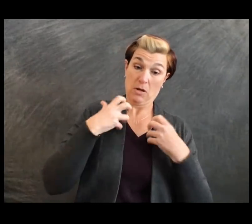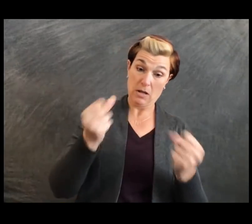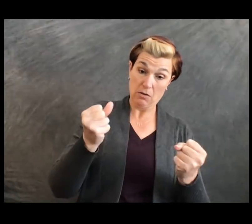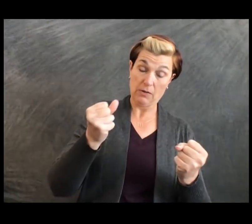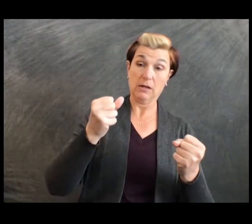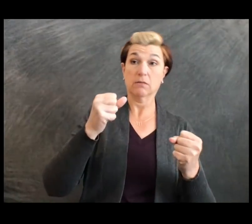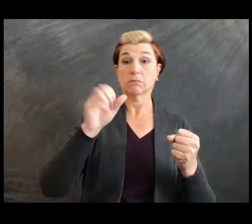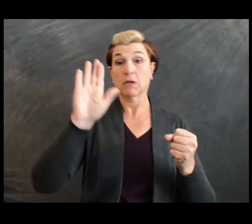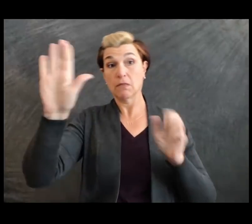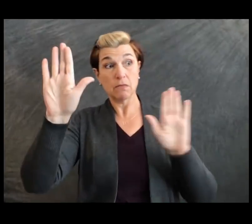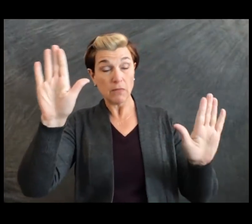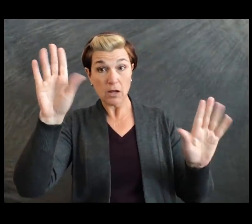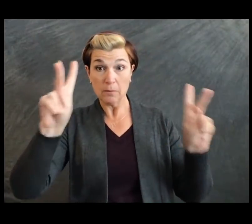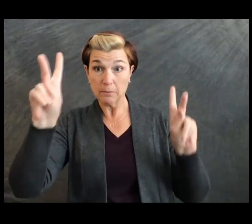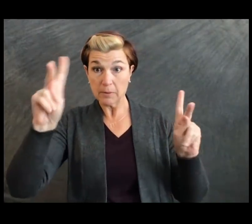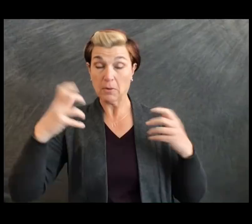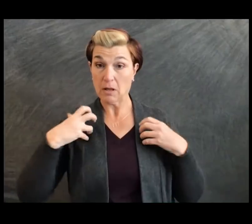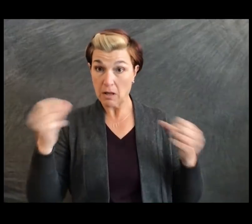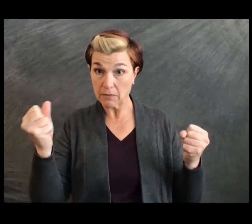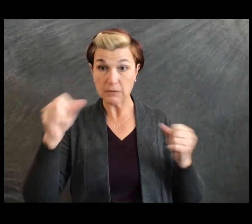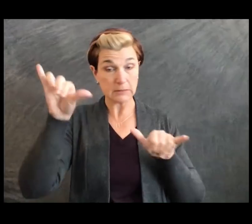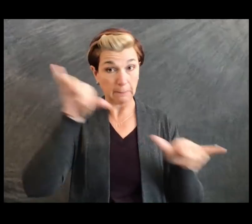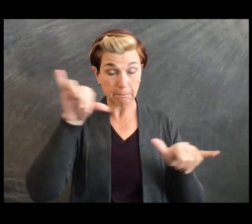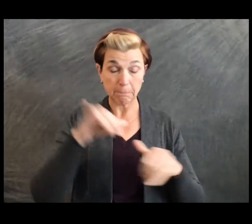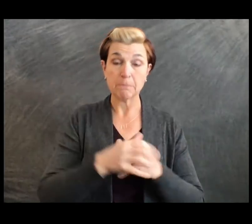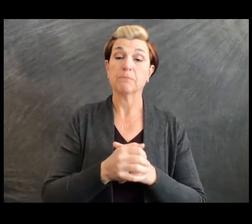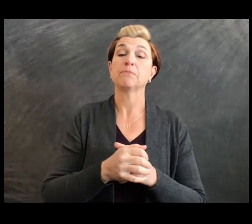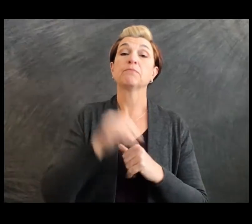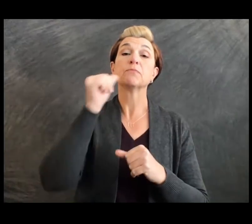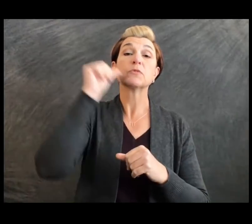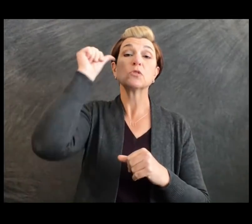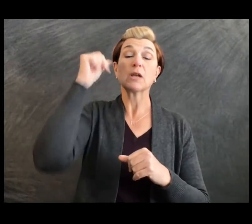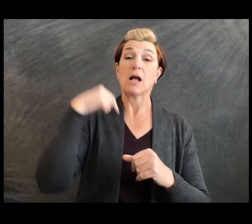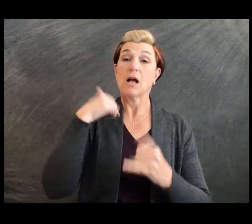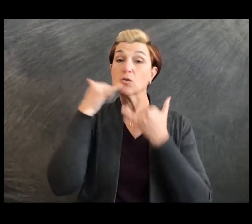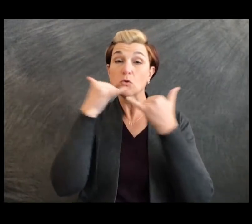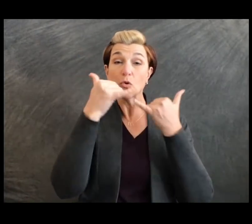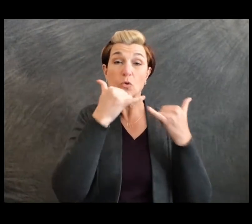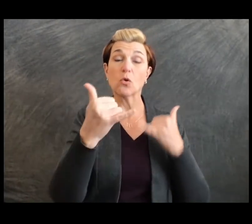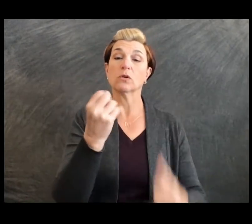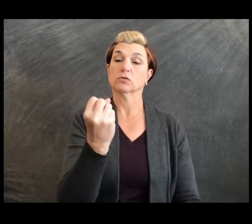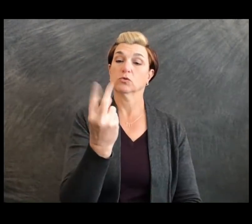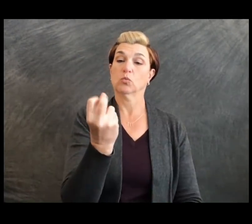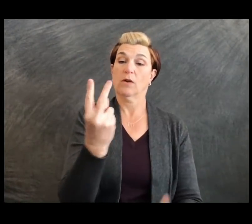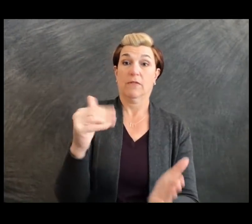yesterday I had a call with 12,000 small businesses representatives of these